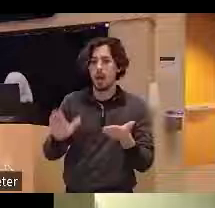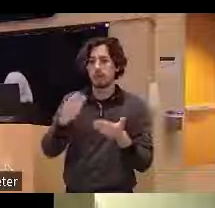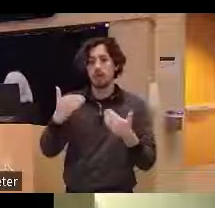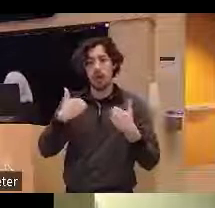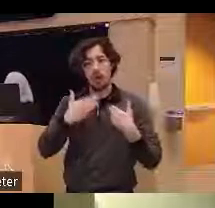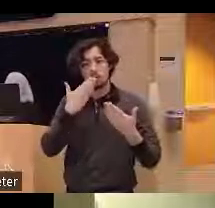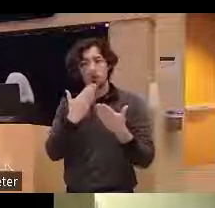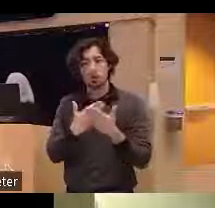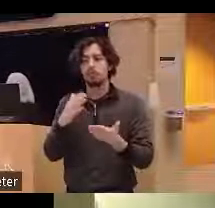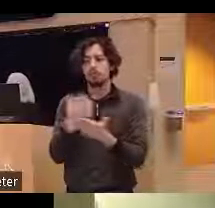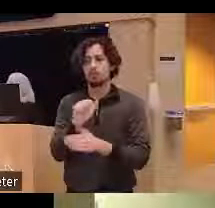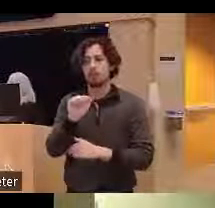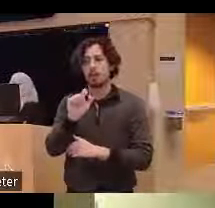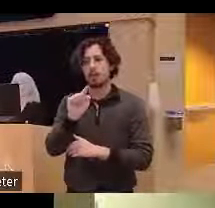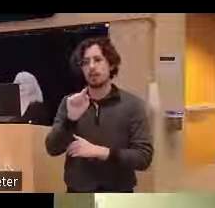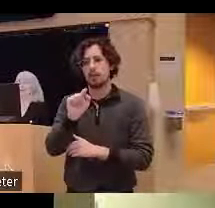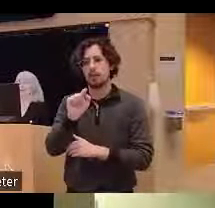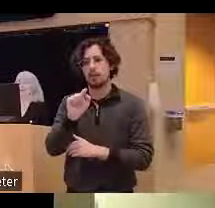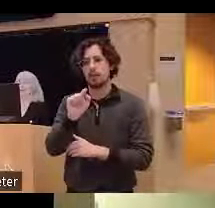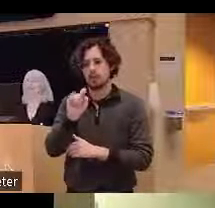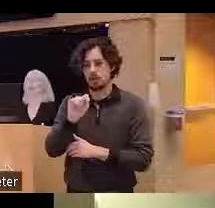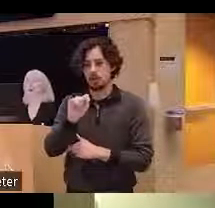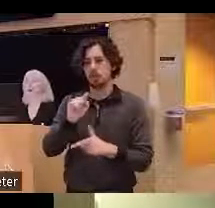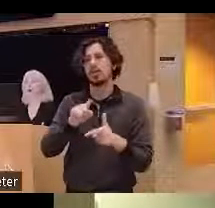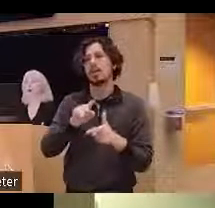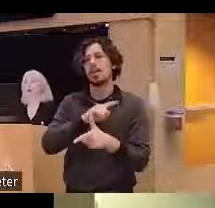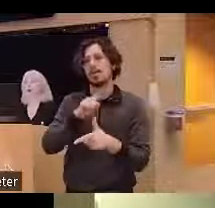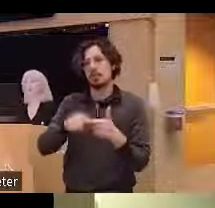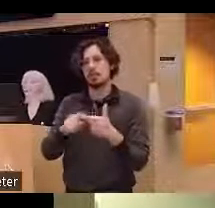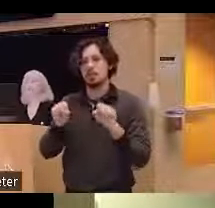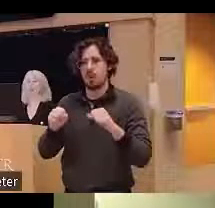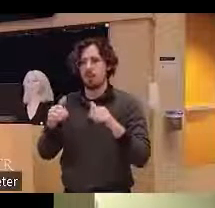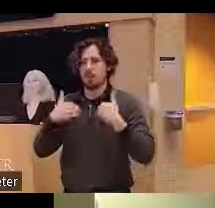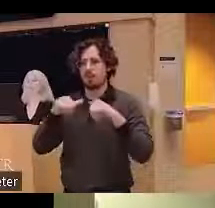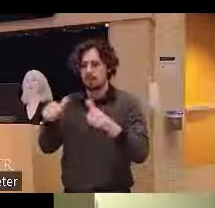then perhaps a degeneration whereas those in the green bar with a zinc transporter didn't